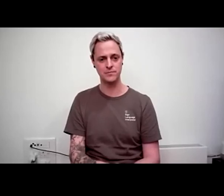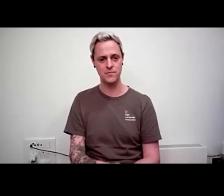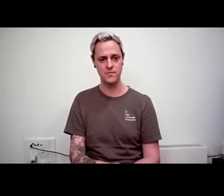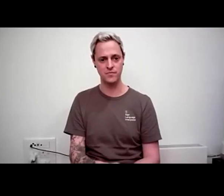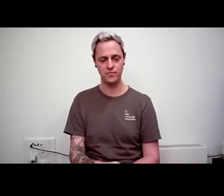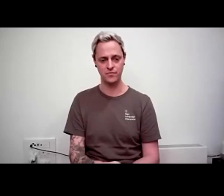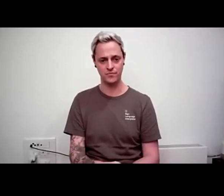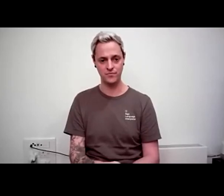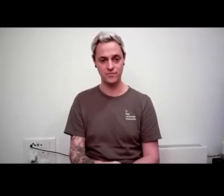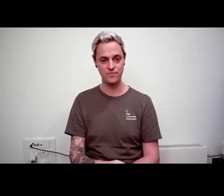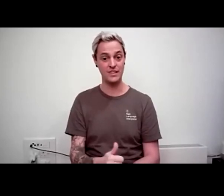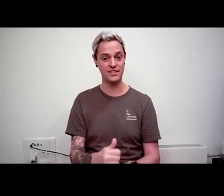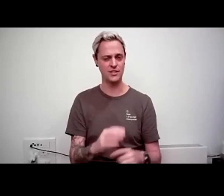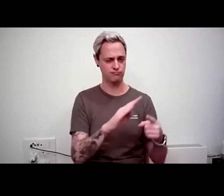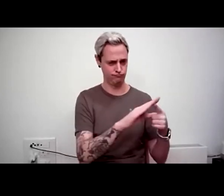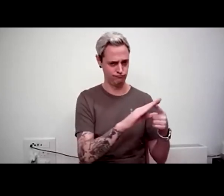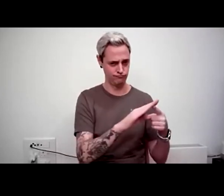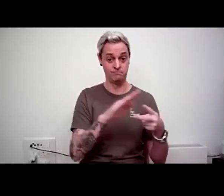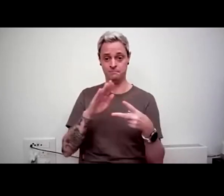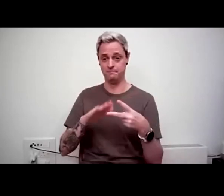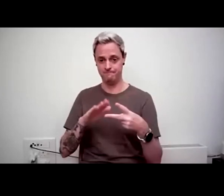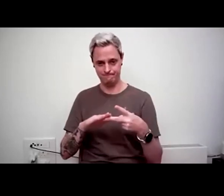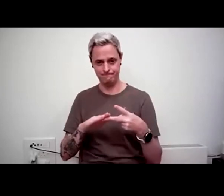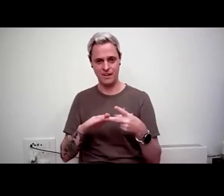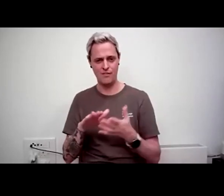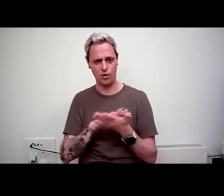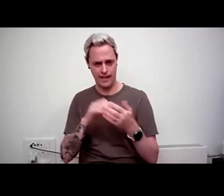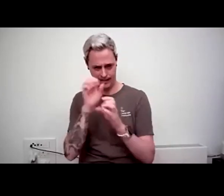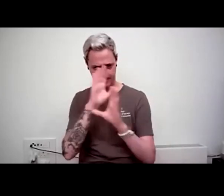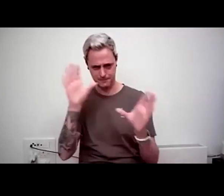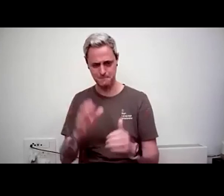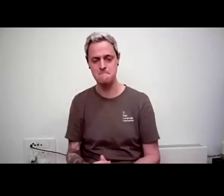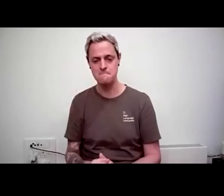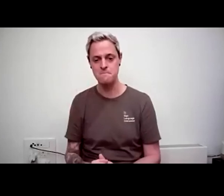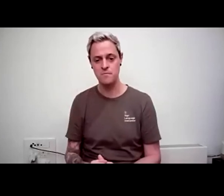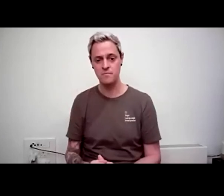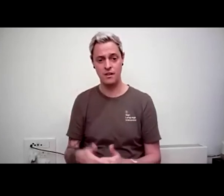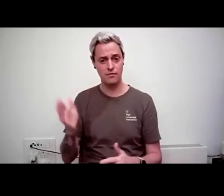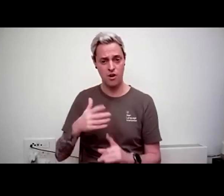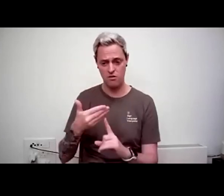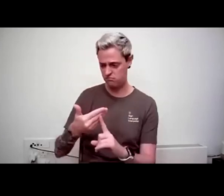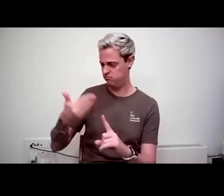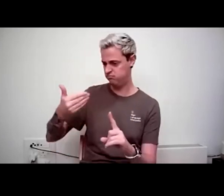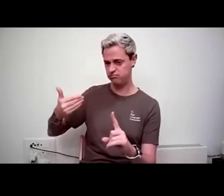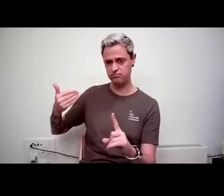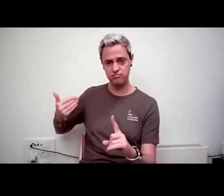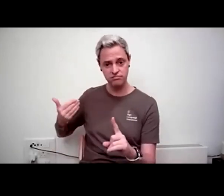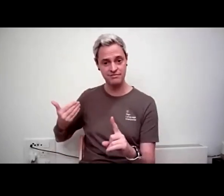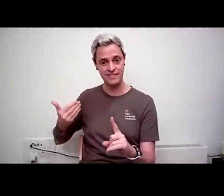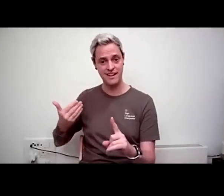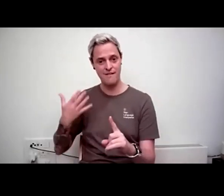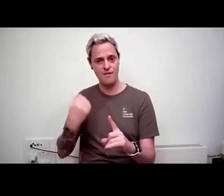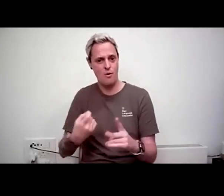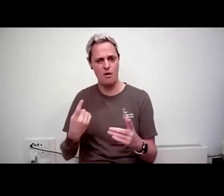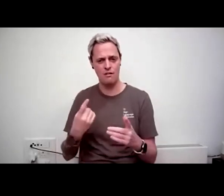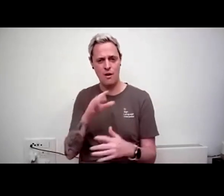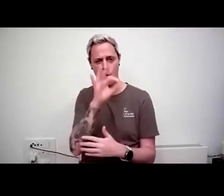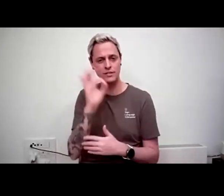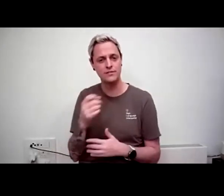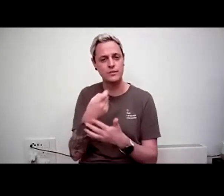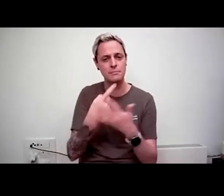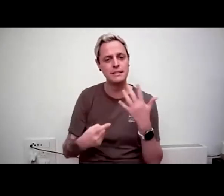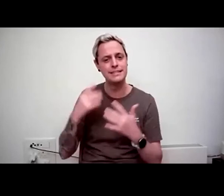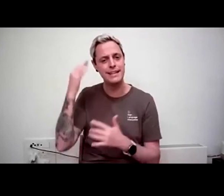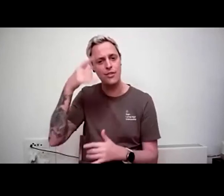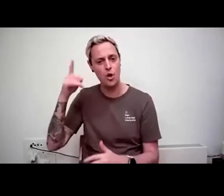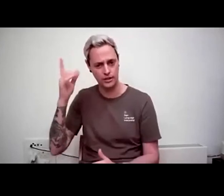So now to my second point of context. In previous generations one urgent practical question to be asked in disability theology